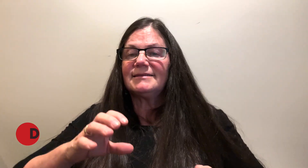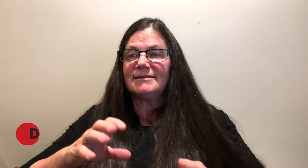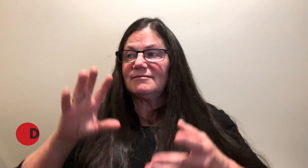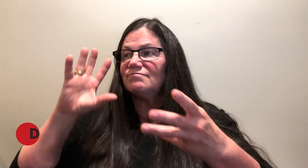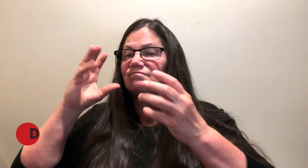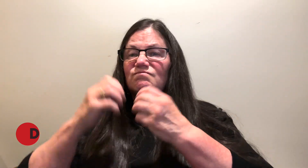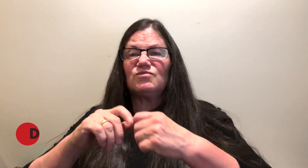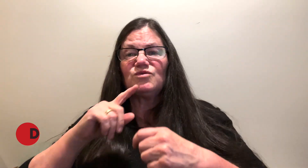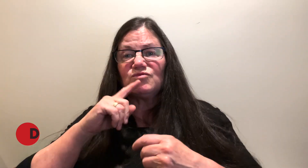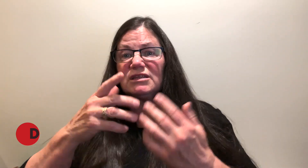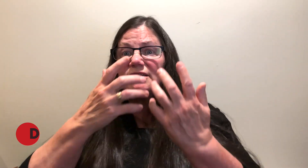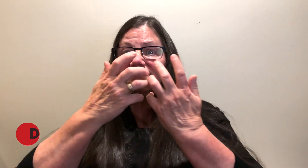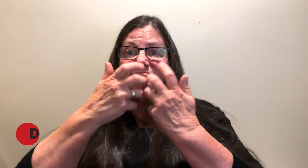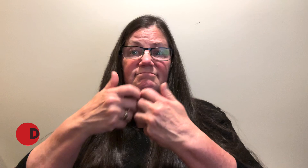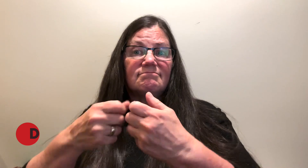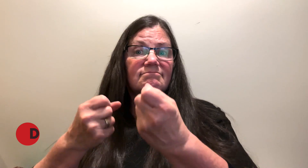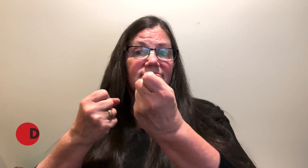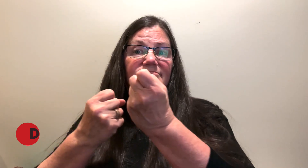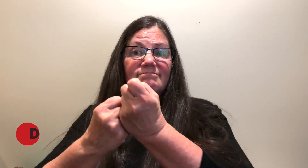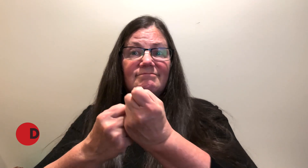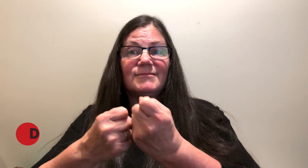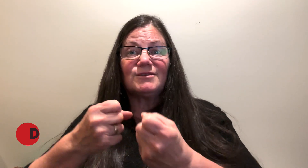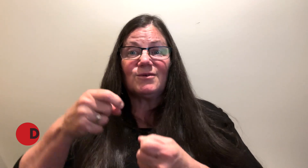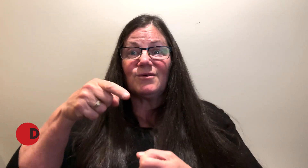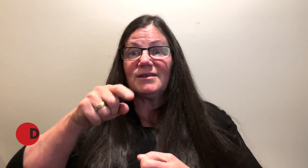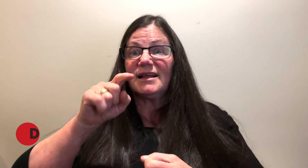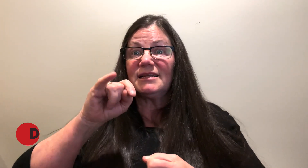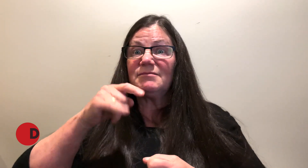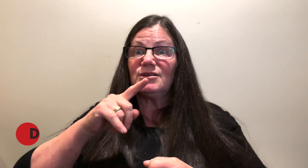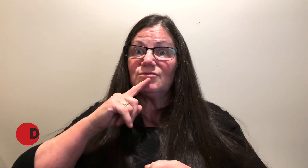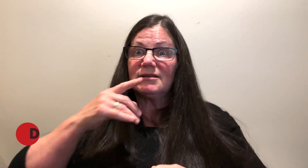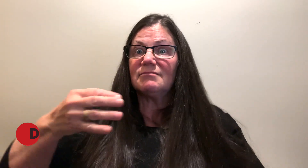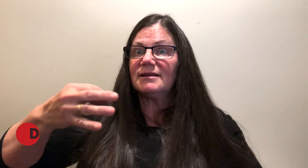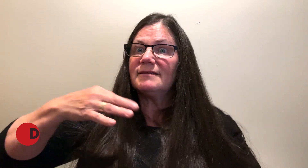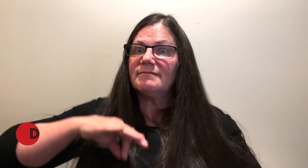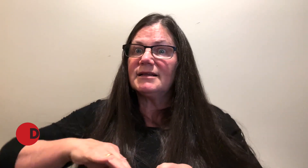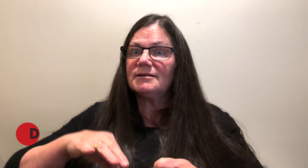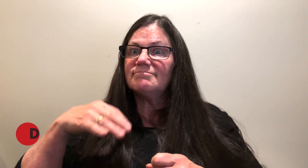to help with transition of the program to VCC. They agreed